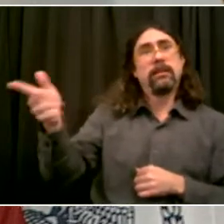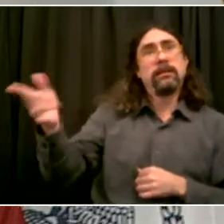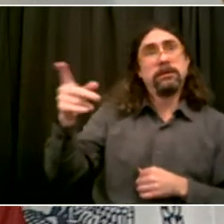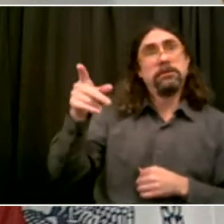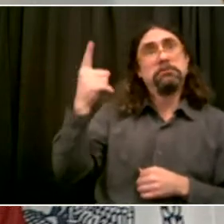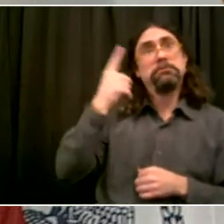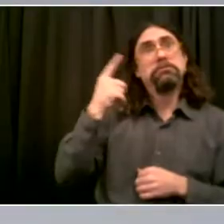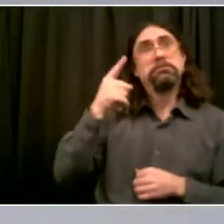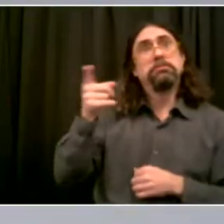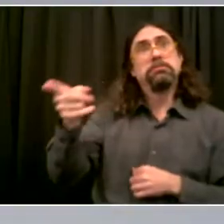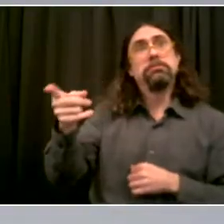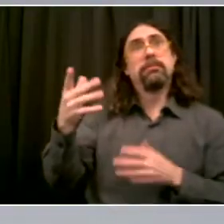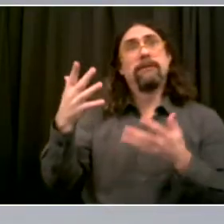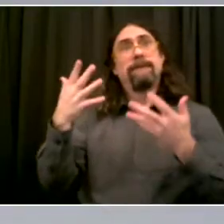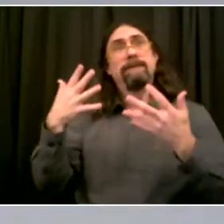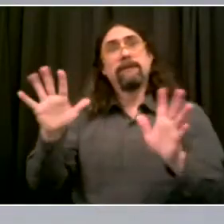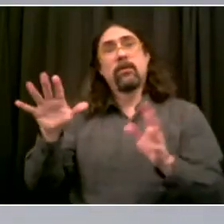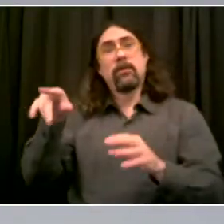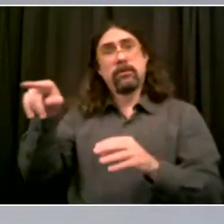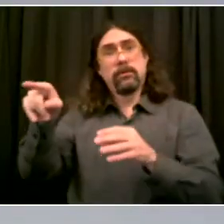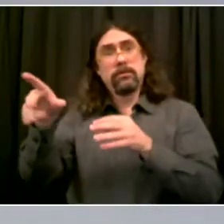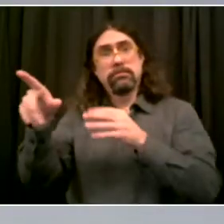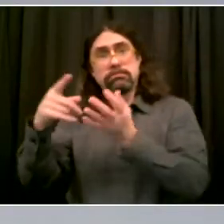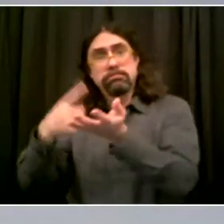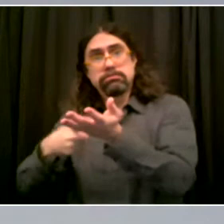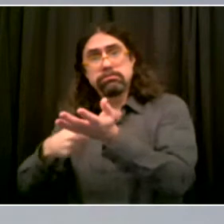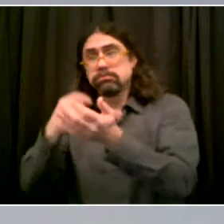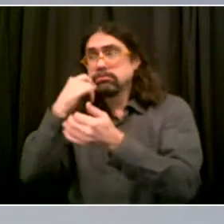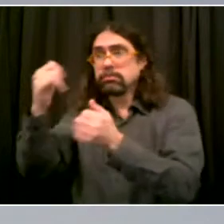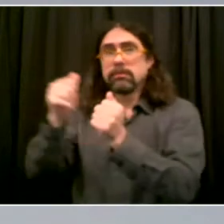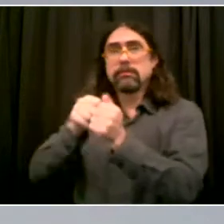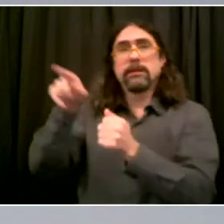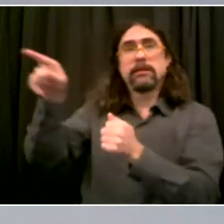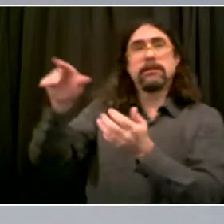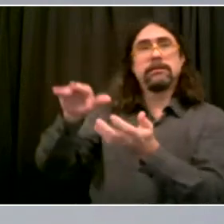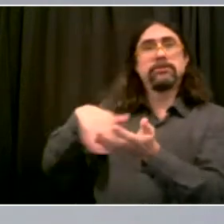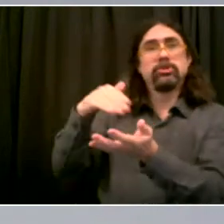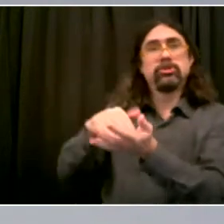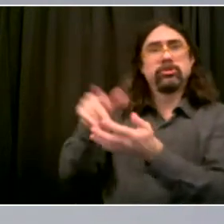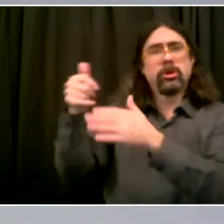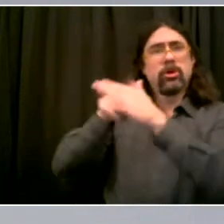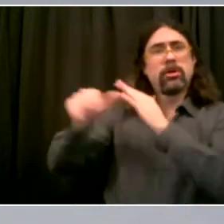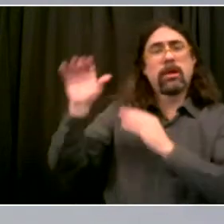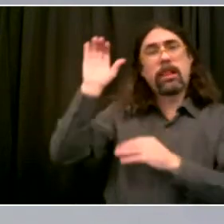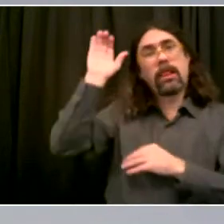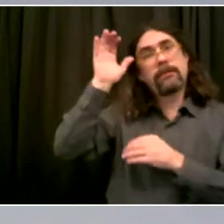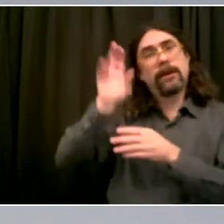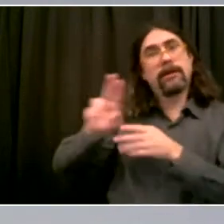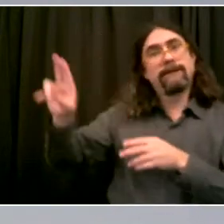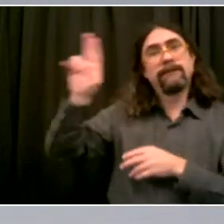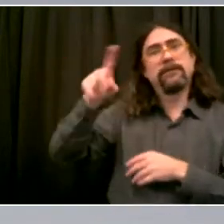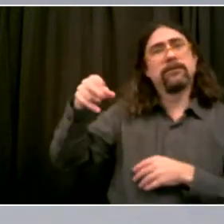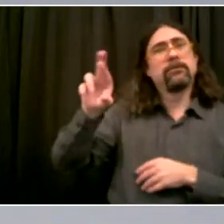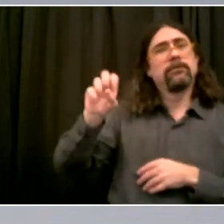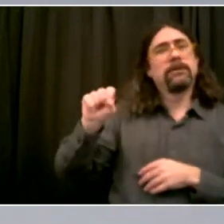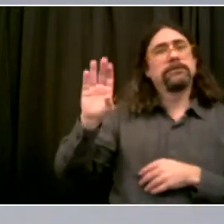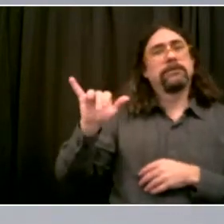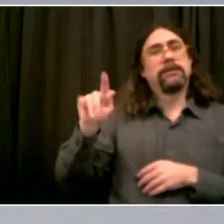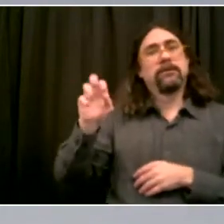PRESBYTERIAN OR WHAT WE CAN DO O TSTART TO FIX THE SITUATION. ABSOLUTELY. THANK YOU, MR. MAYOR.